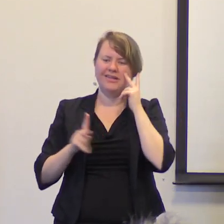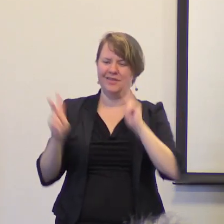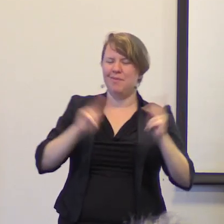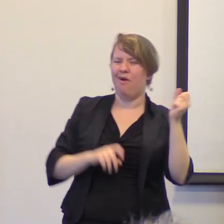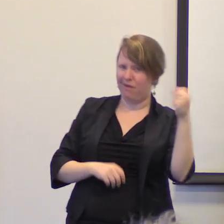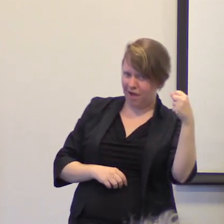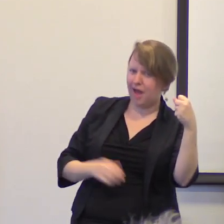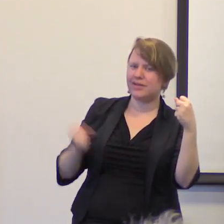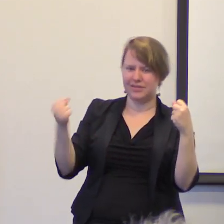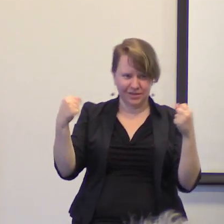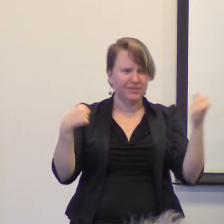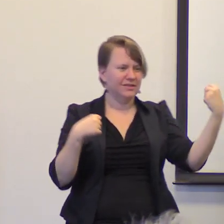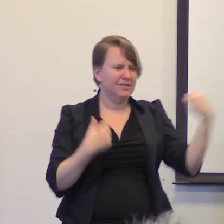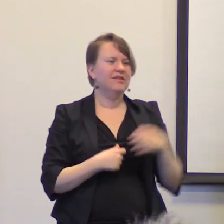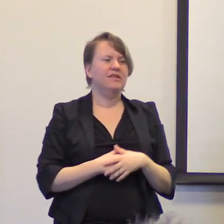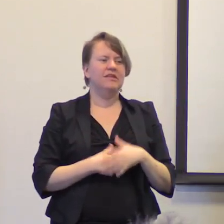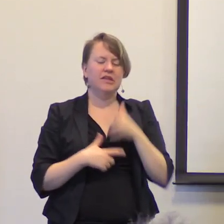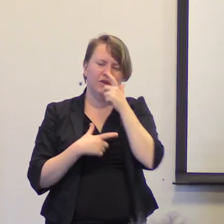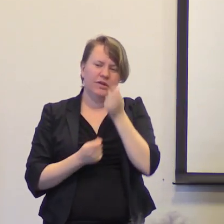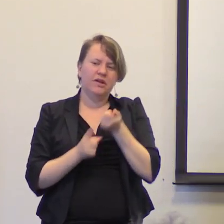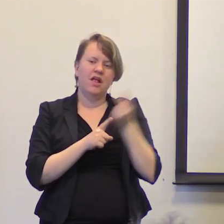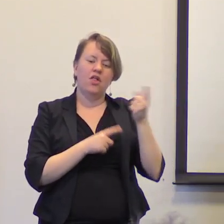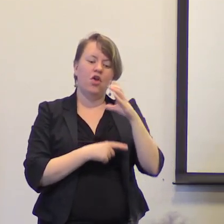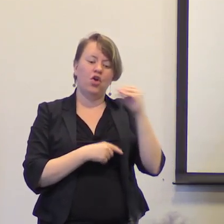Interesting, too, that Baldwin's co-founder, Crystal Eastman, is a woman.